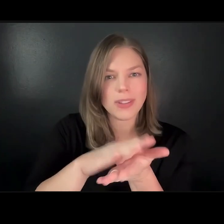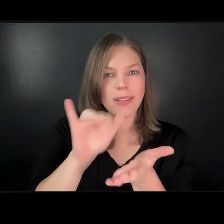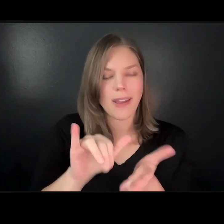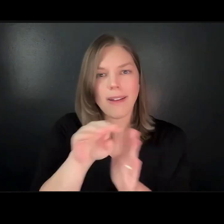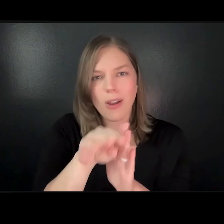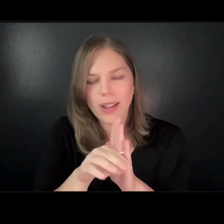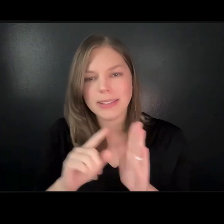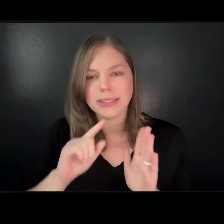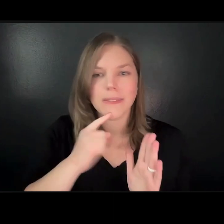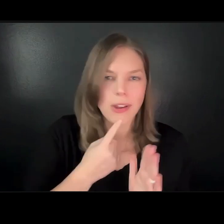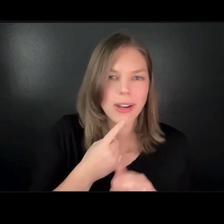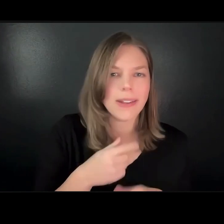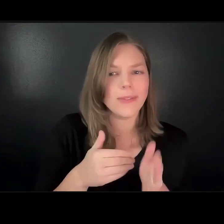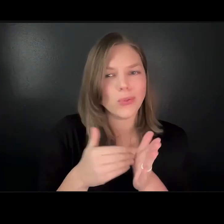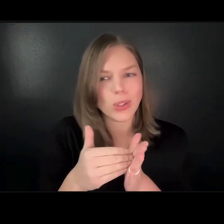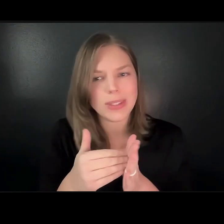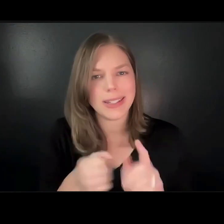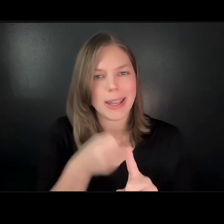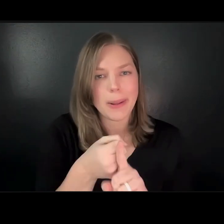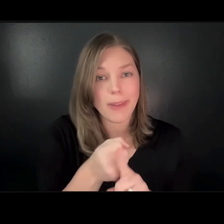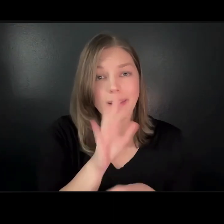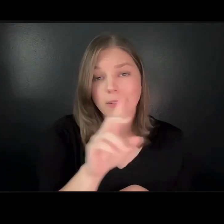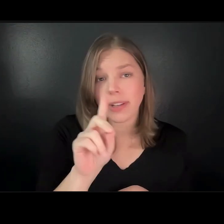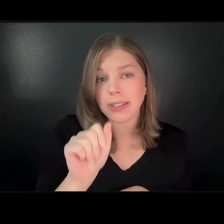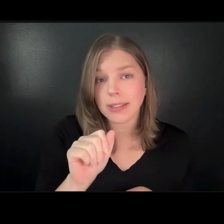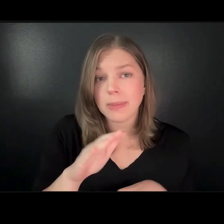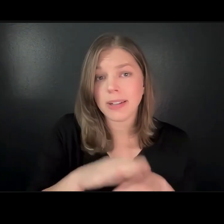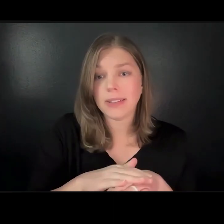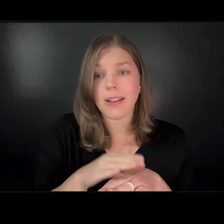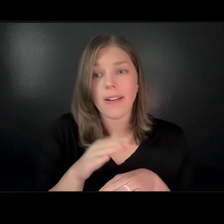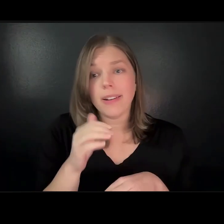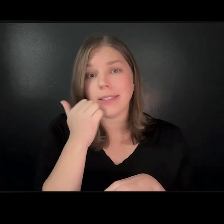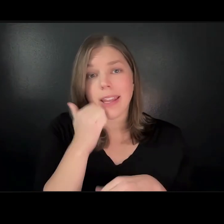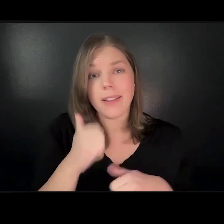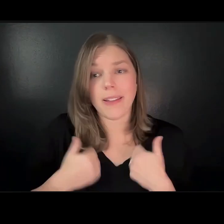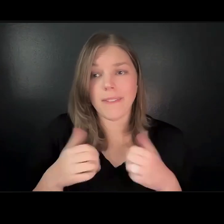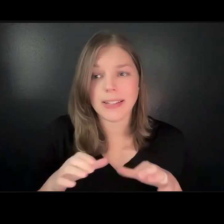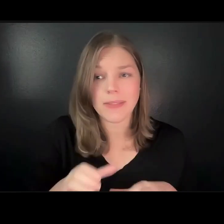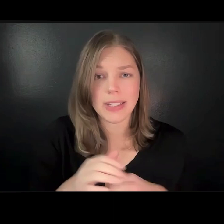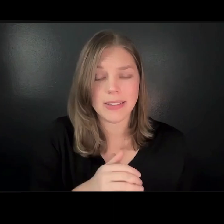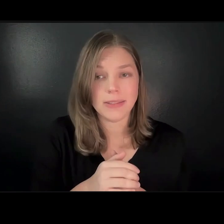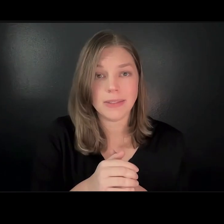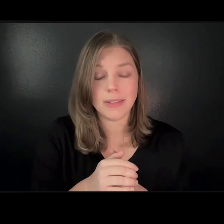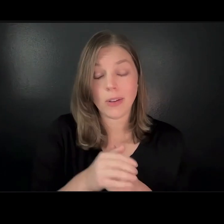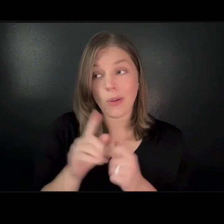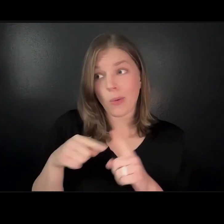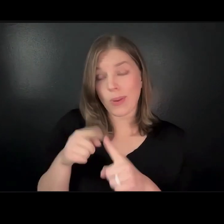documentation which outlines the severity, frequency, and impact of their disability on their daily life.